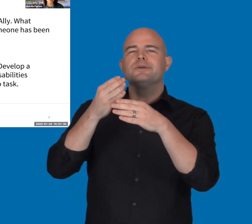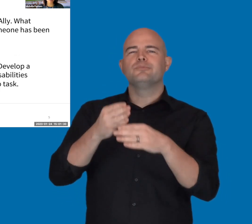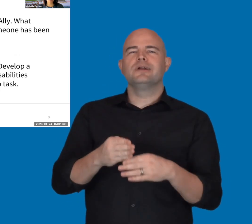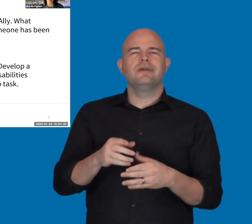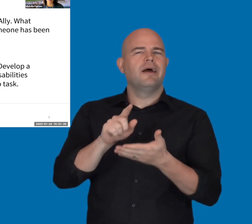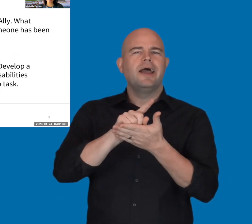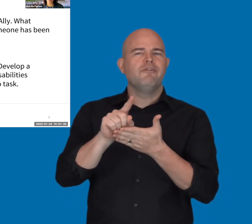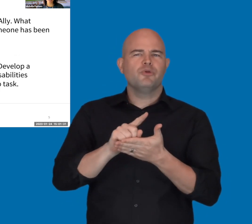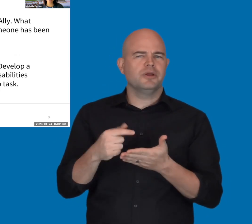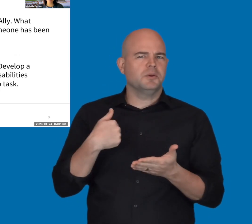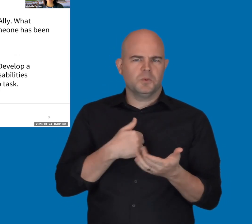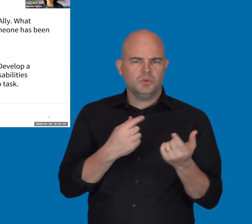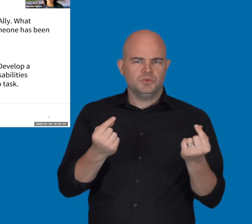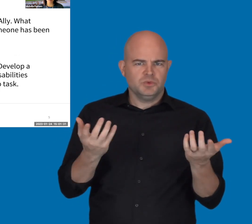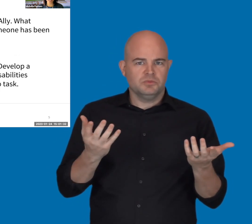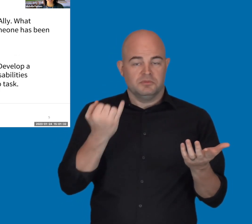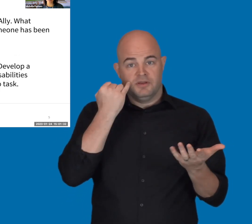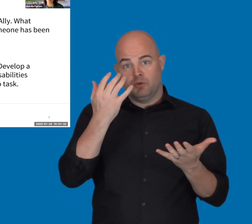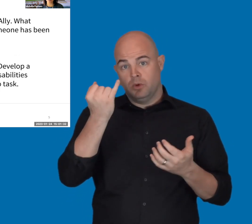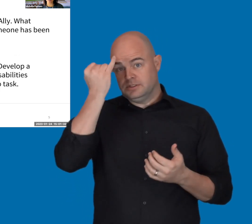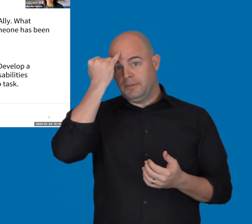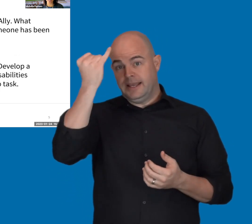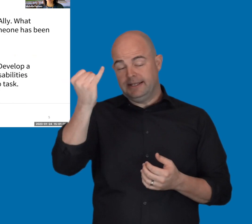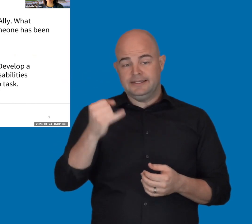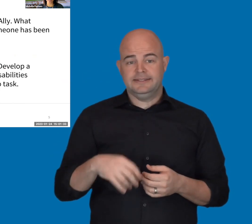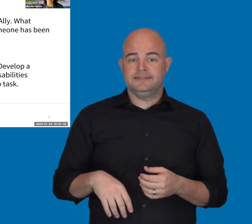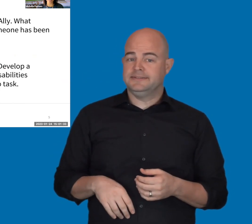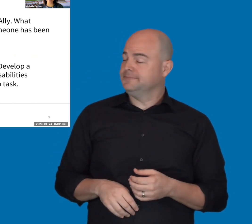And what we did is we had a --